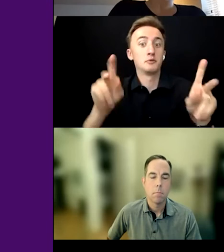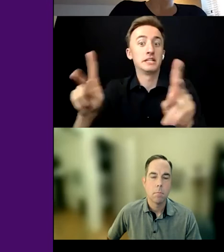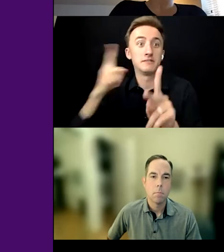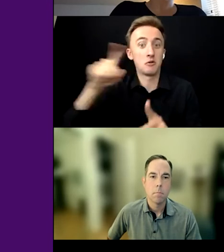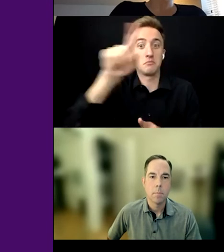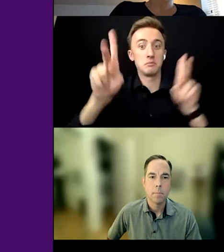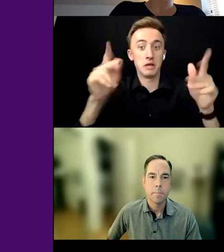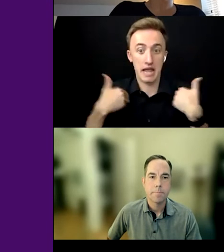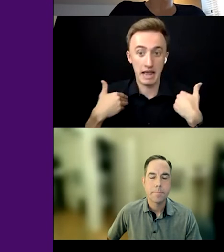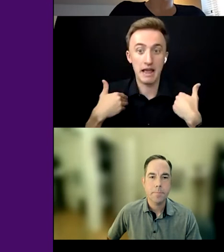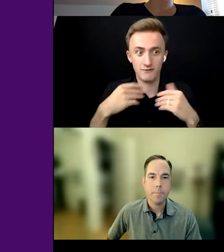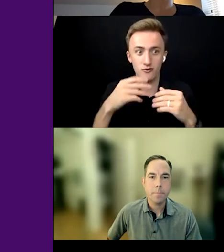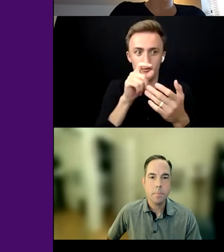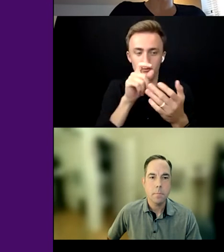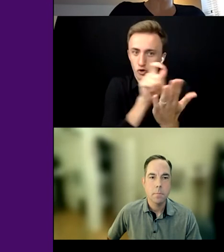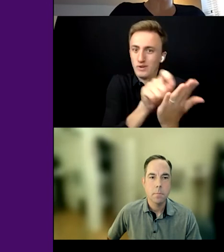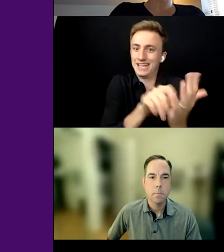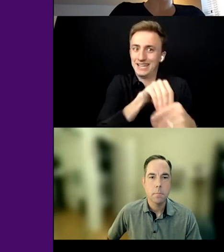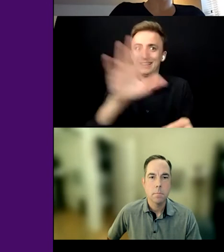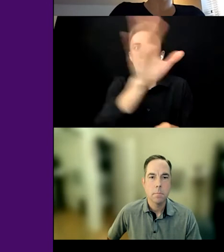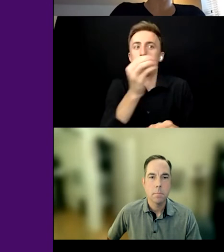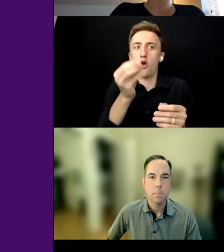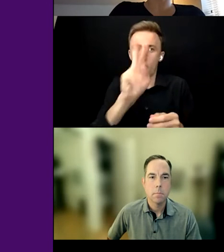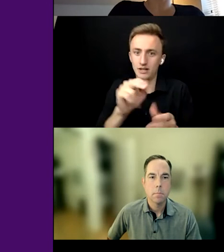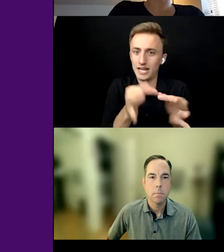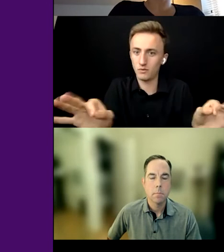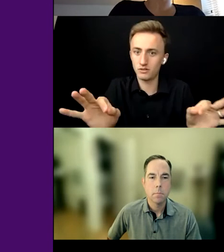written in those languages and have it sound the right way as well. So I think that that's